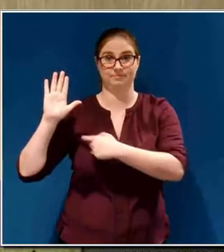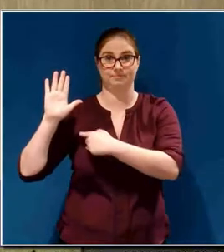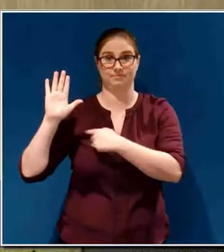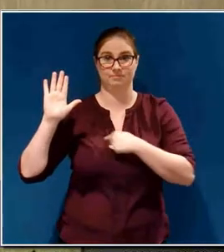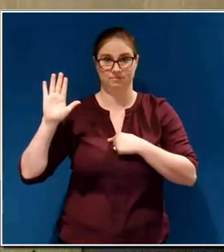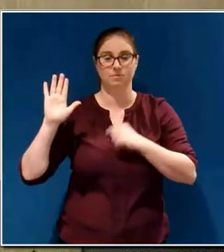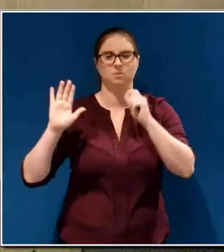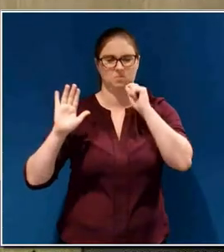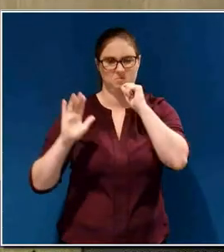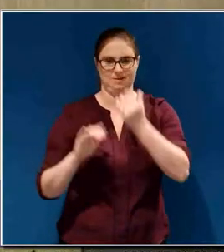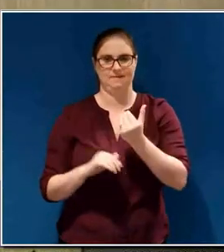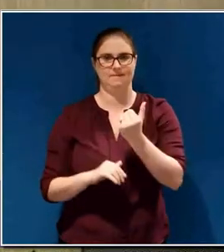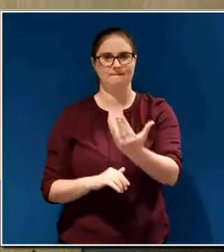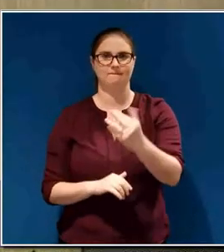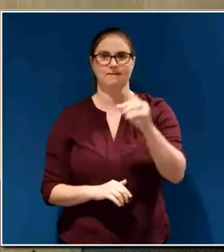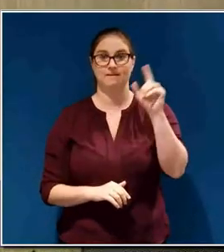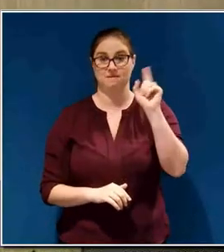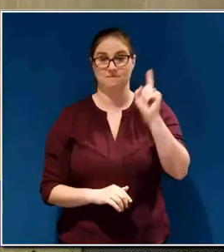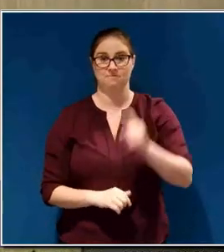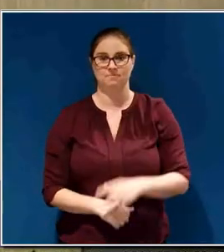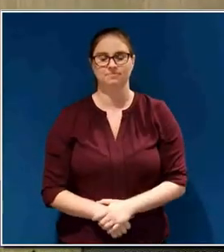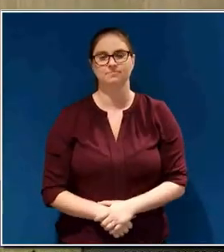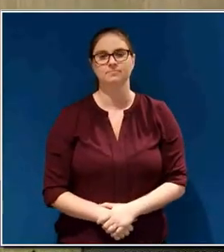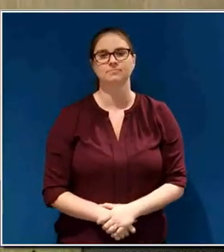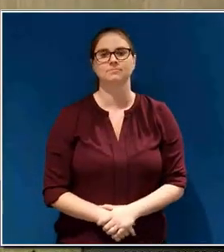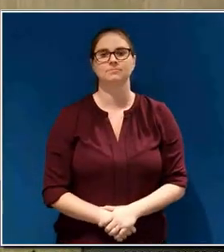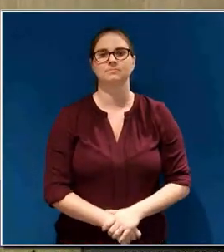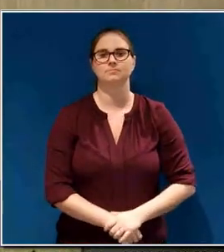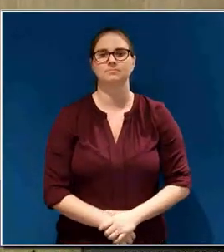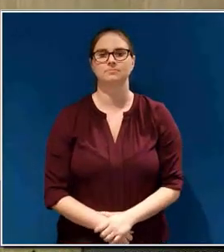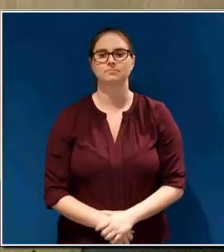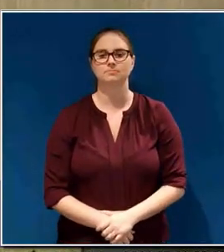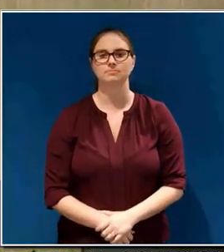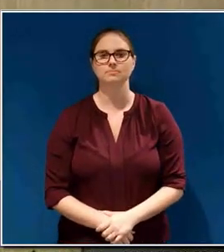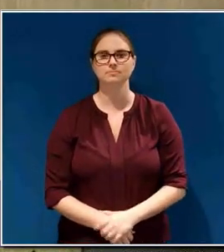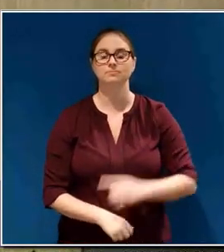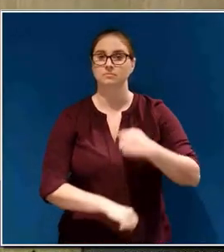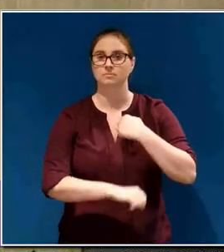I'll read you the affirmation. At the end, please say 'yes' or 'I do'.